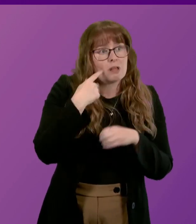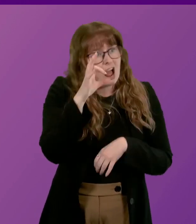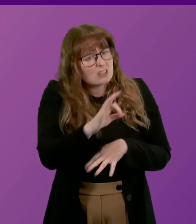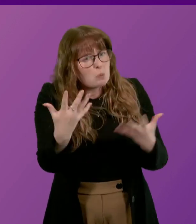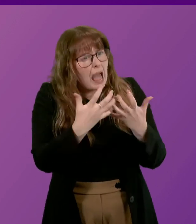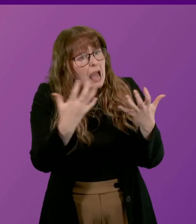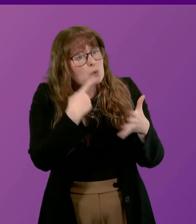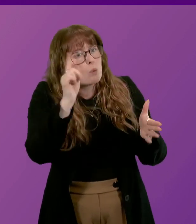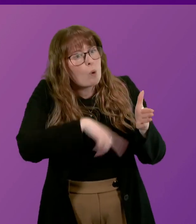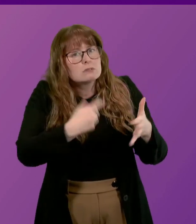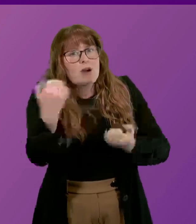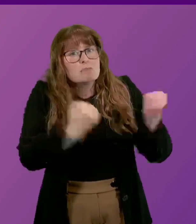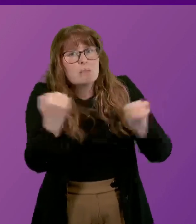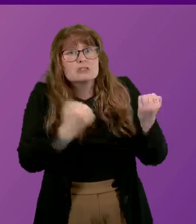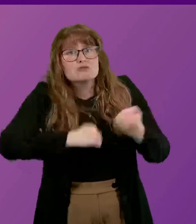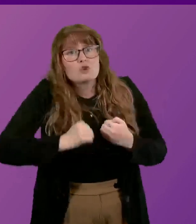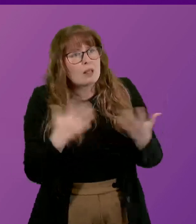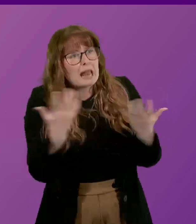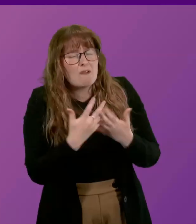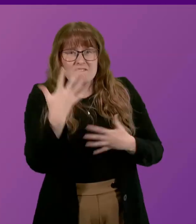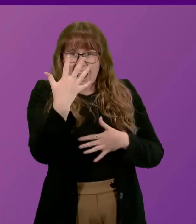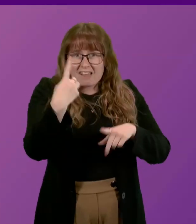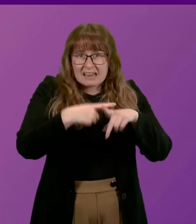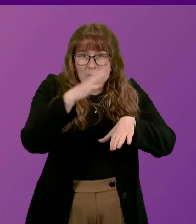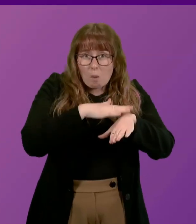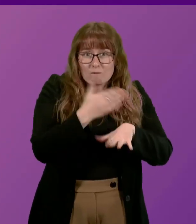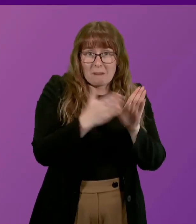because there are almost five times as many bus orders from Manchester as from Scotland.